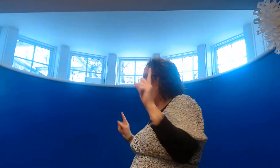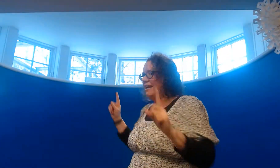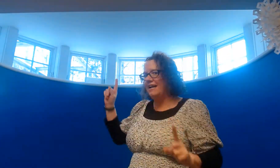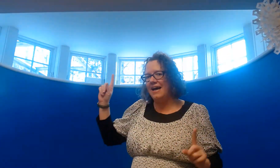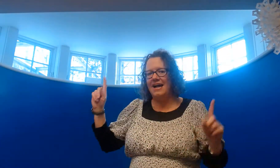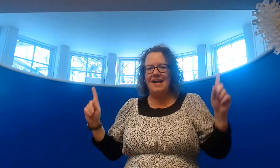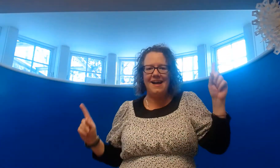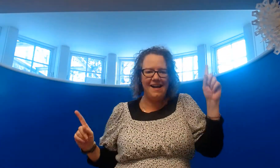nah.